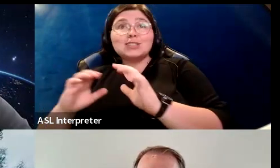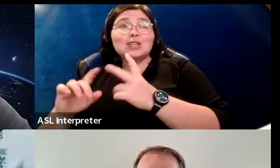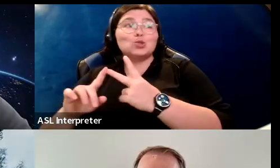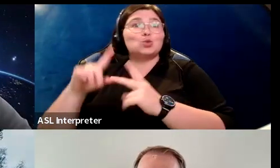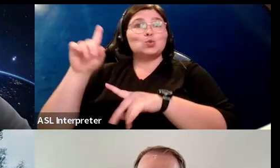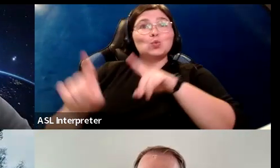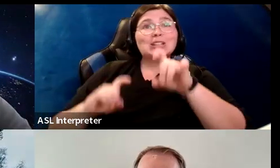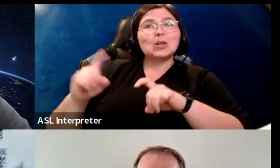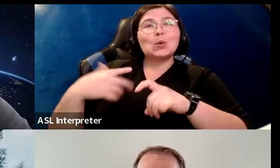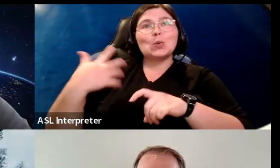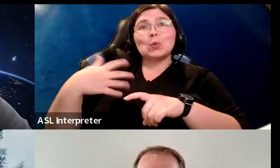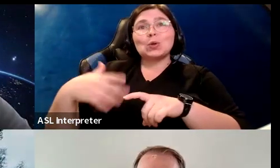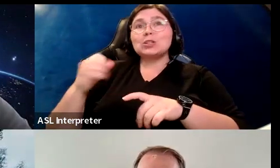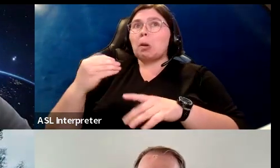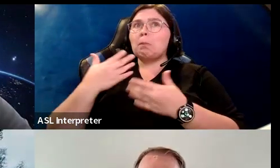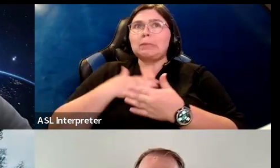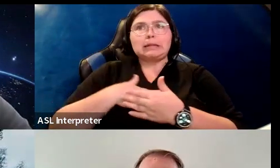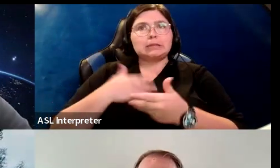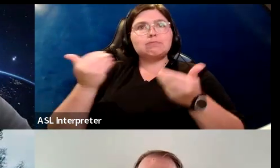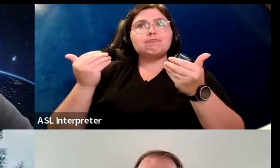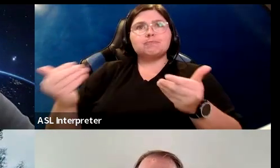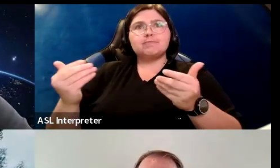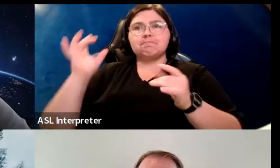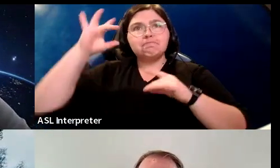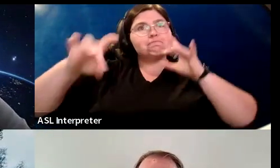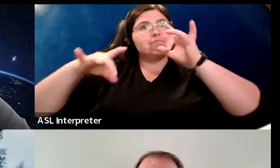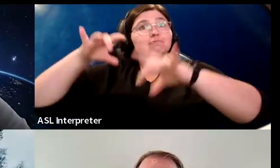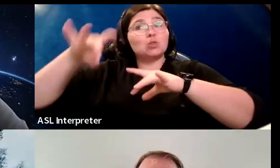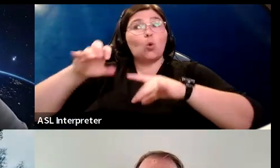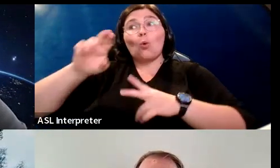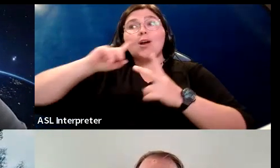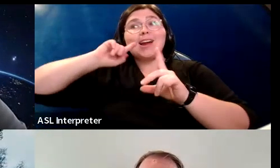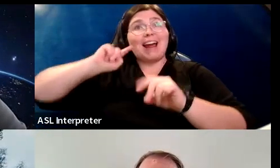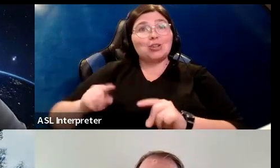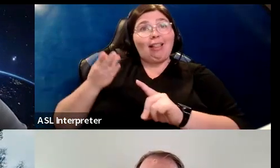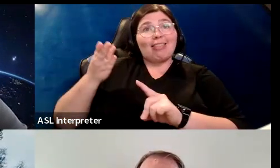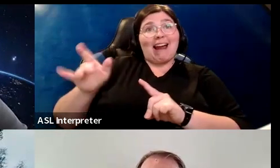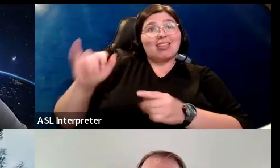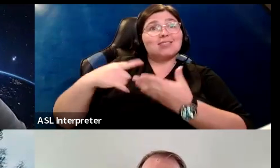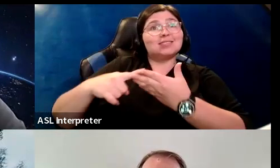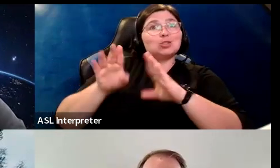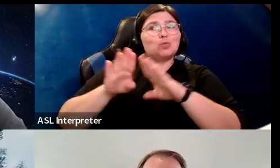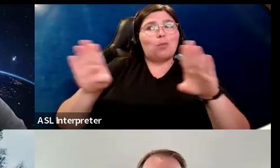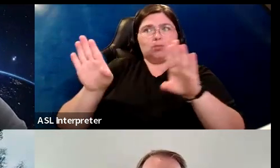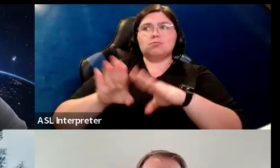And everybody, please feel free to chime in and answer those questions. That discussion board is totally open.